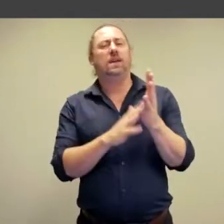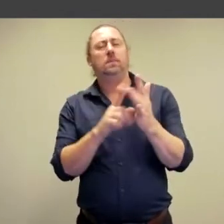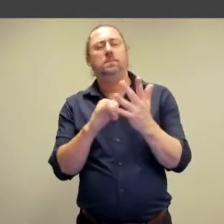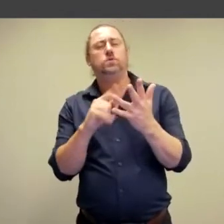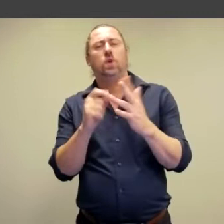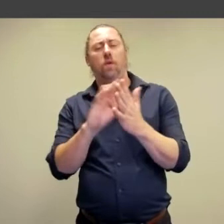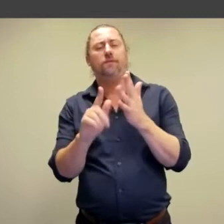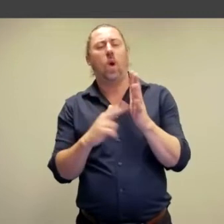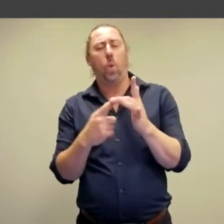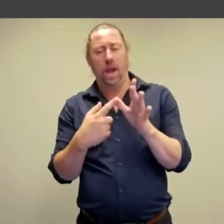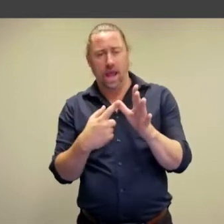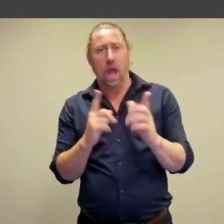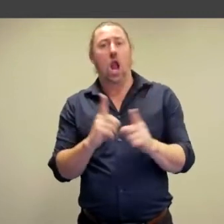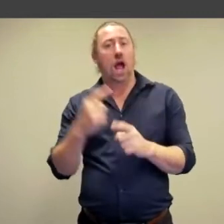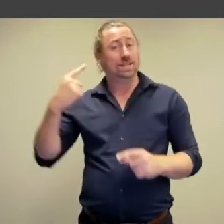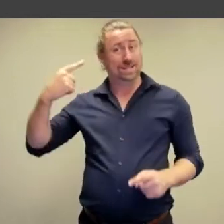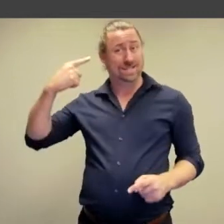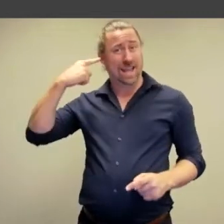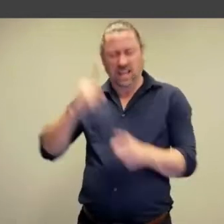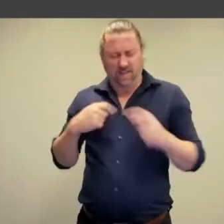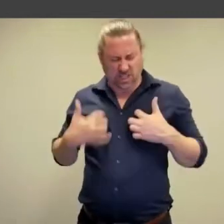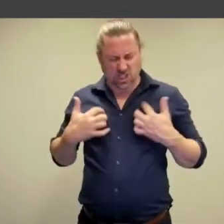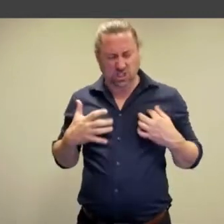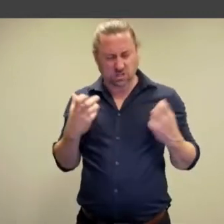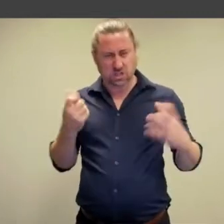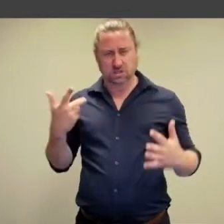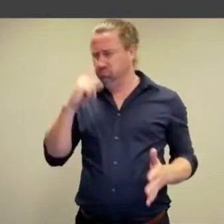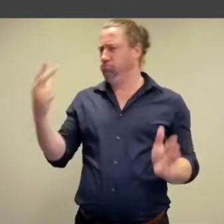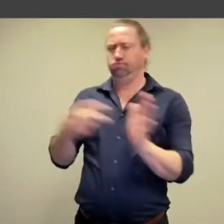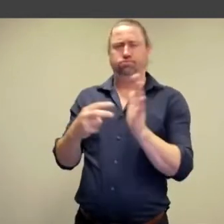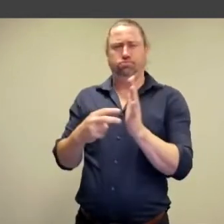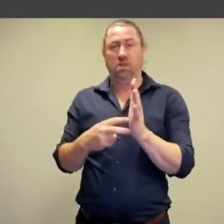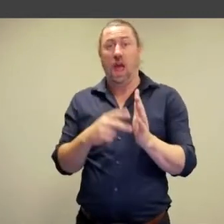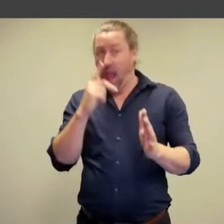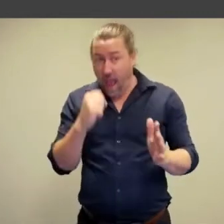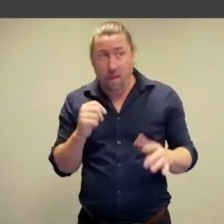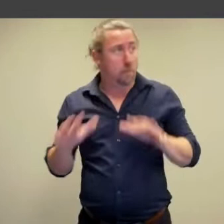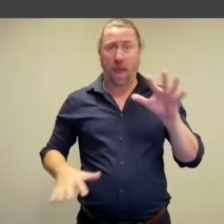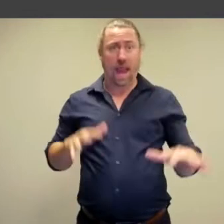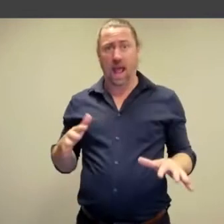provoke irritation, anger and even panic.